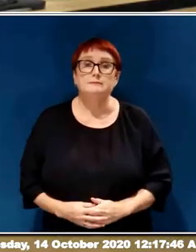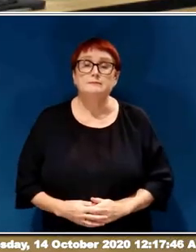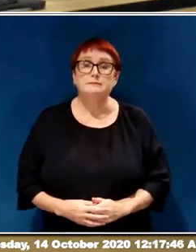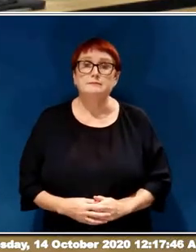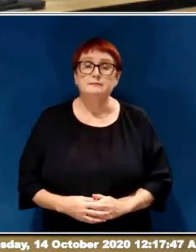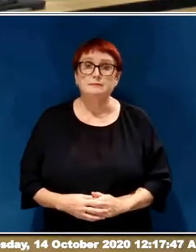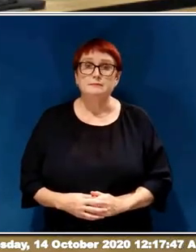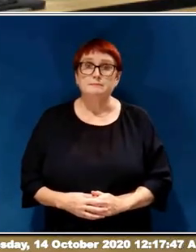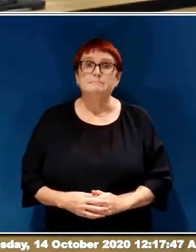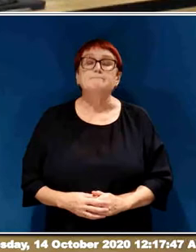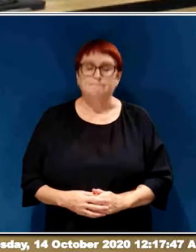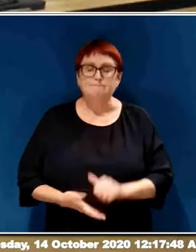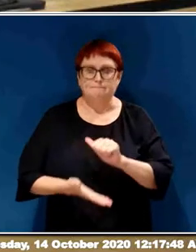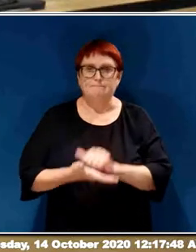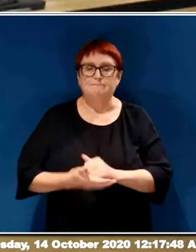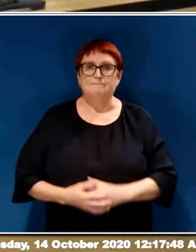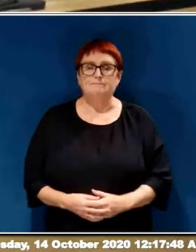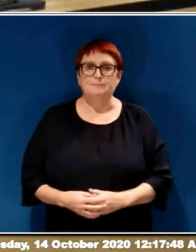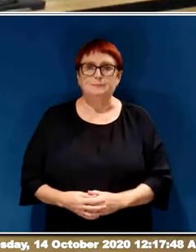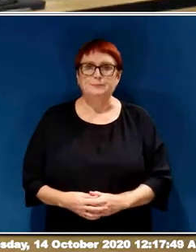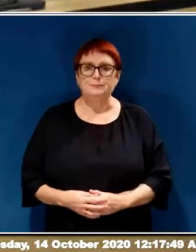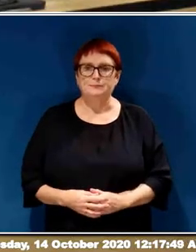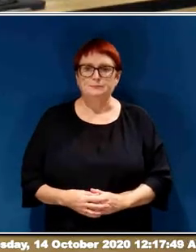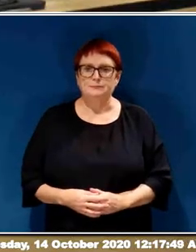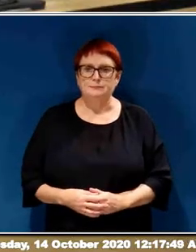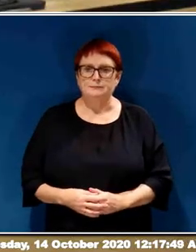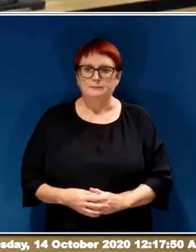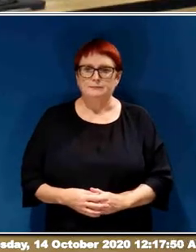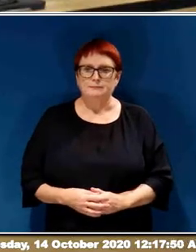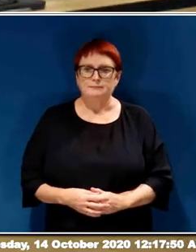And your understanding is that the purpose of making an adjustment